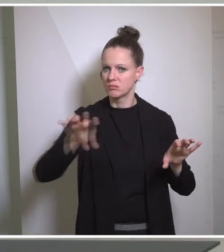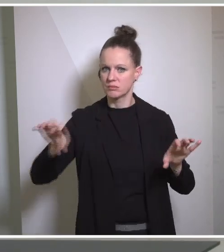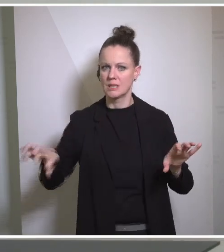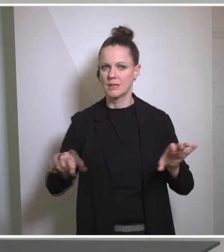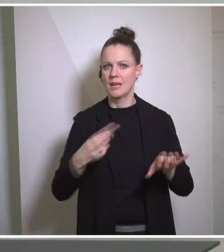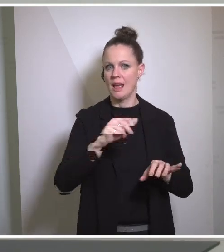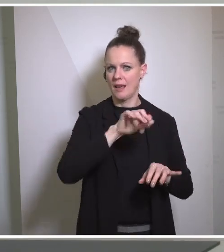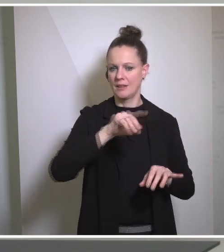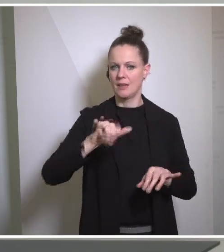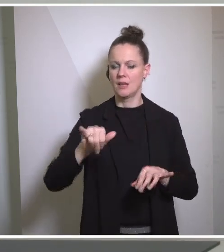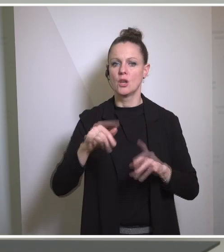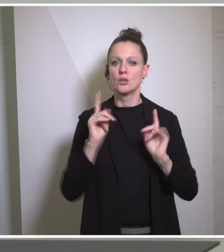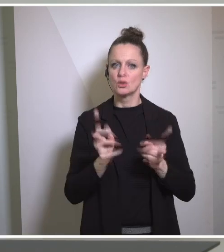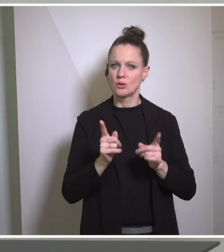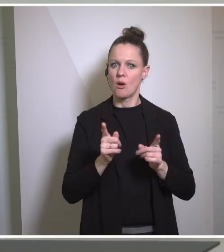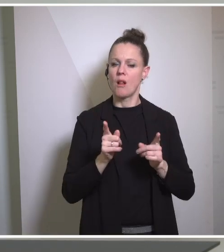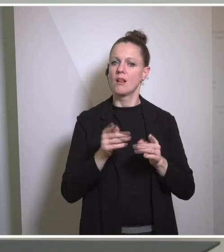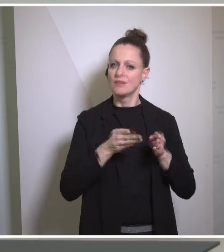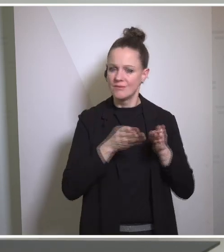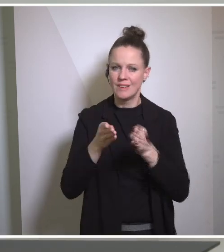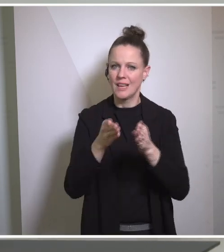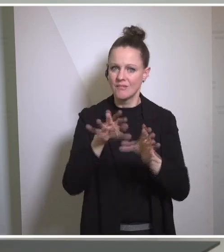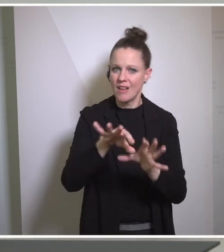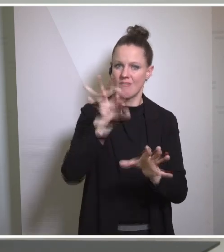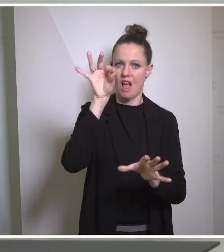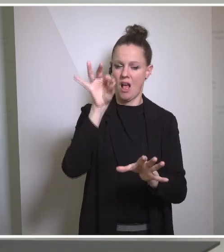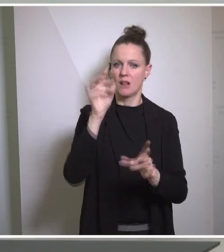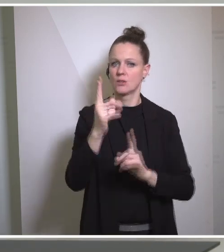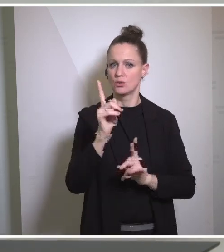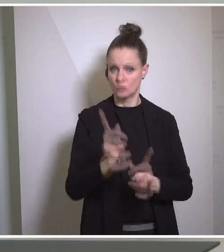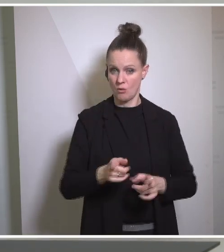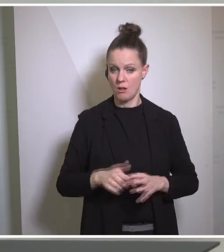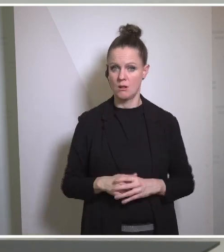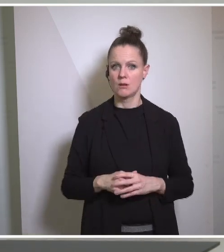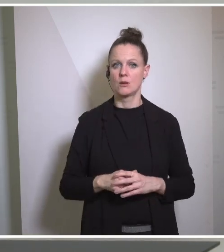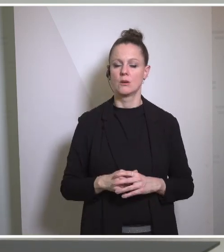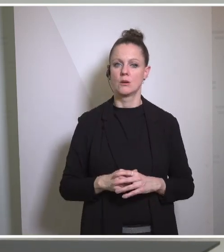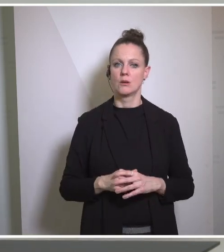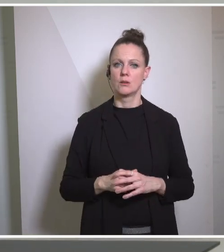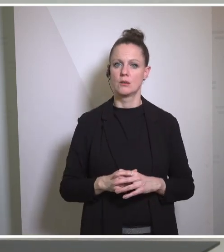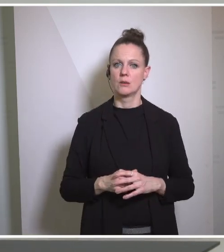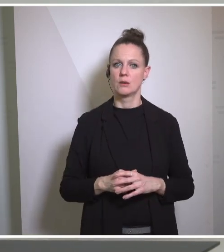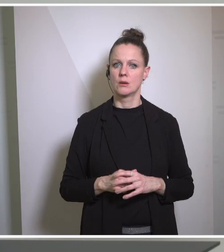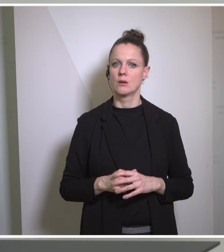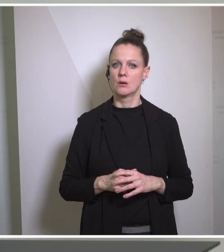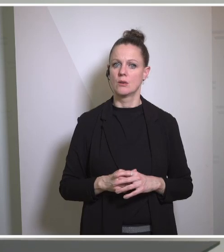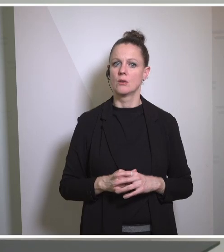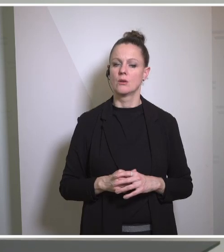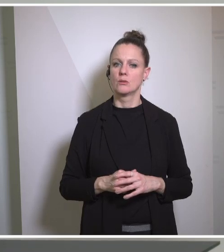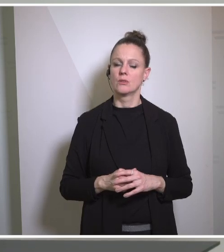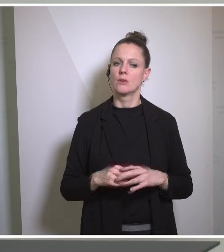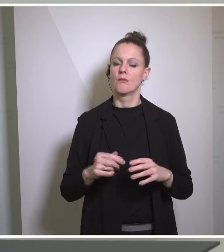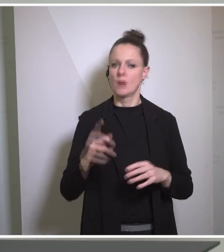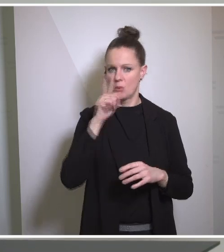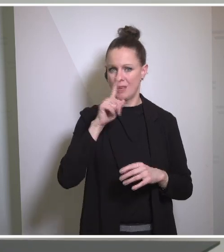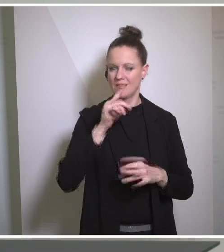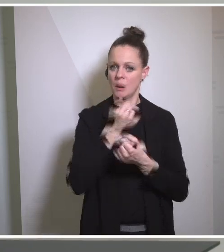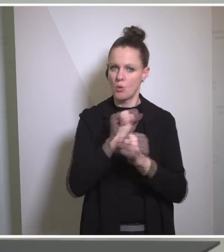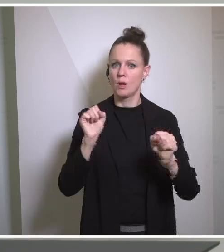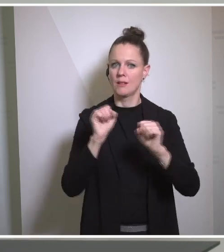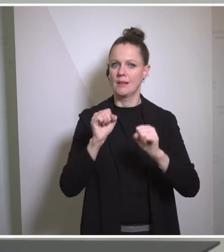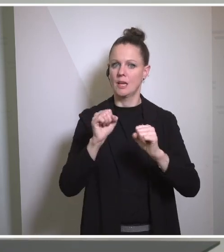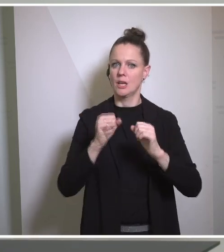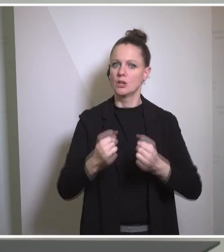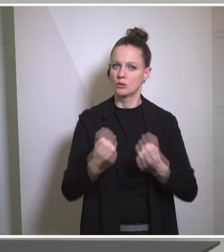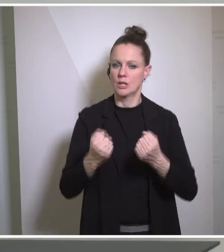on the path to elections and to re strengthening its democracy um what we've seen over the last